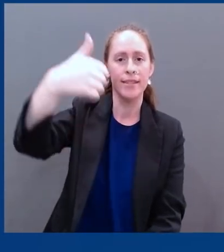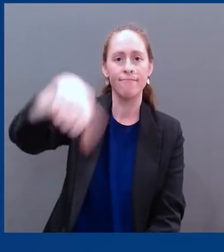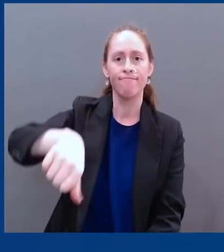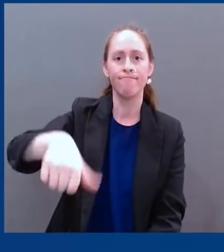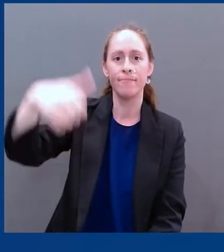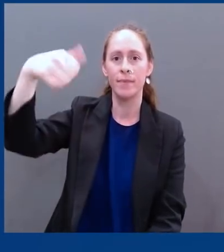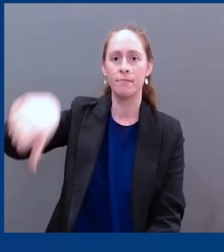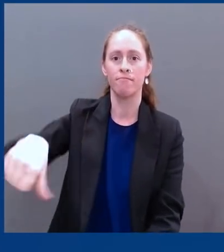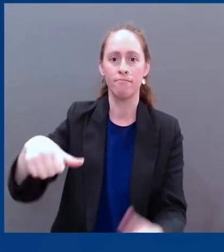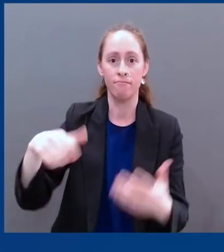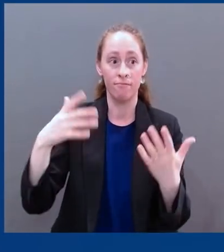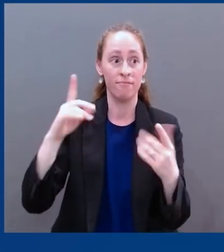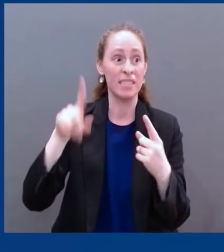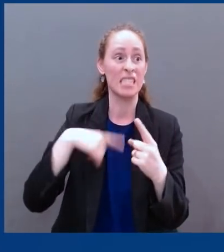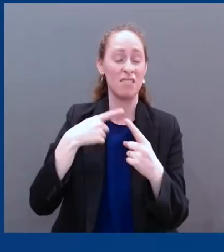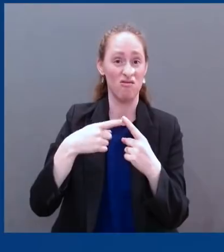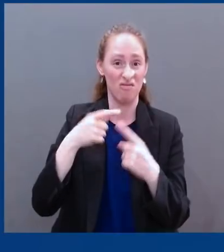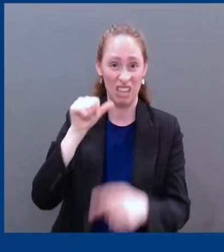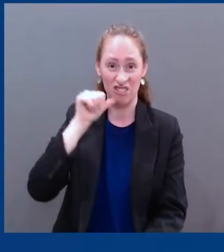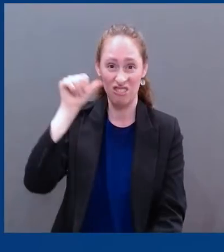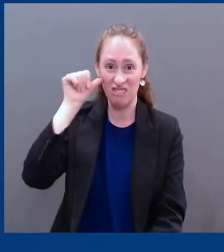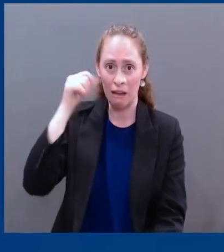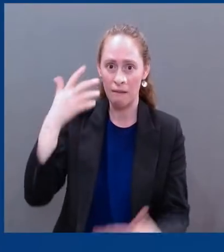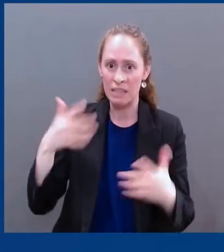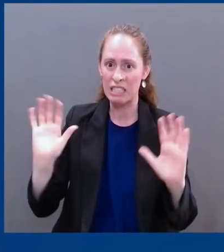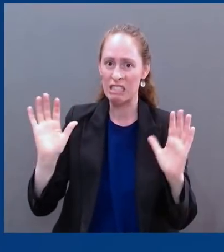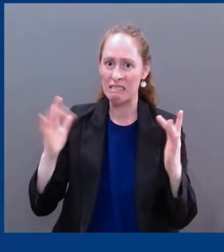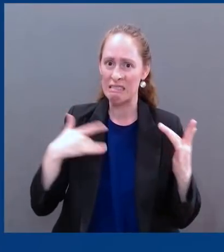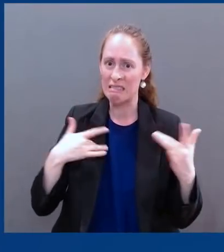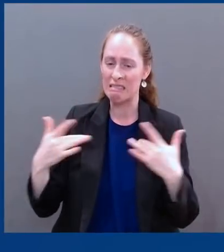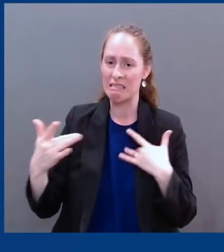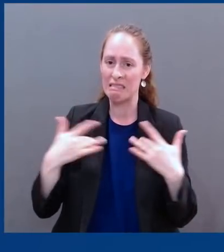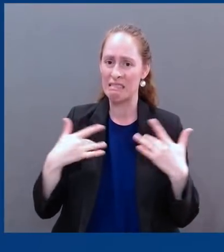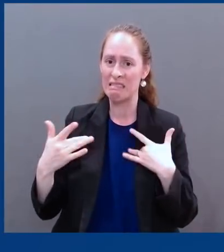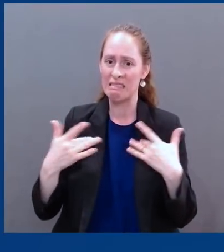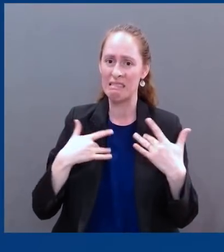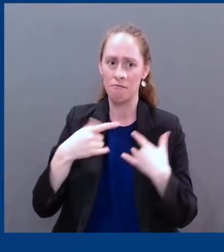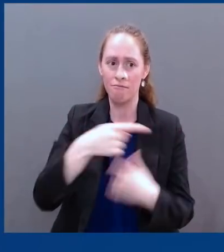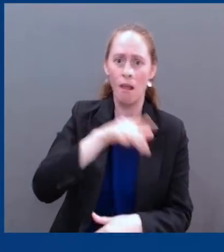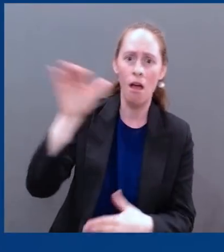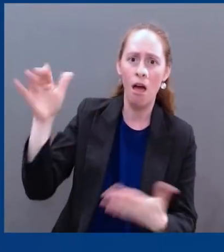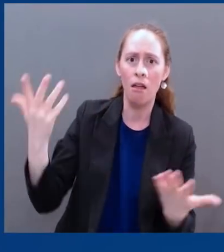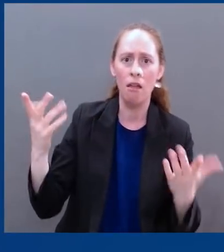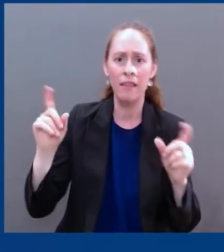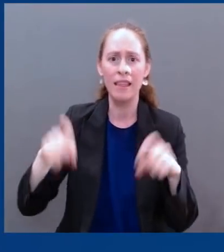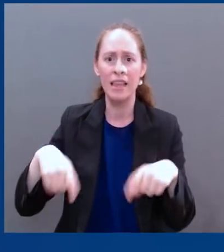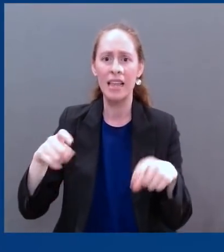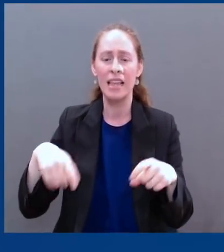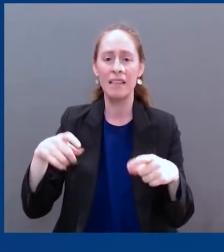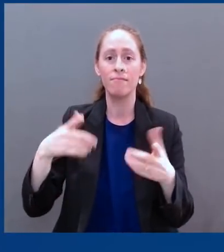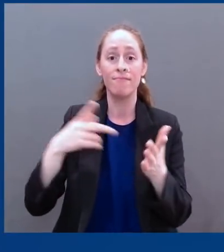The fund will also have to stop accepting new claims for vaccination services on or about April 5th.